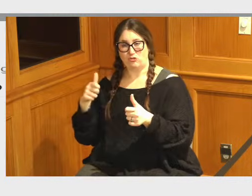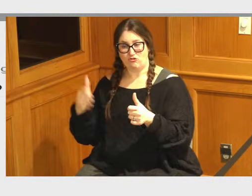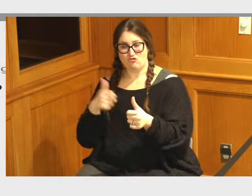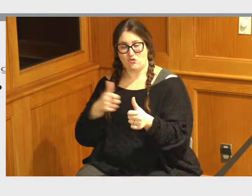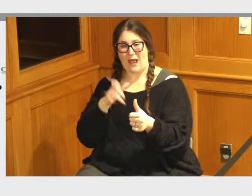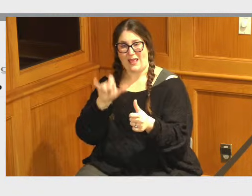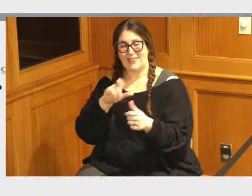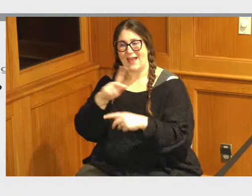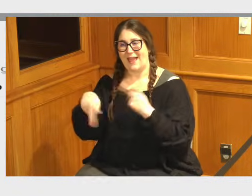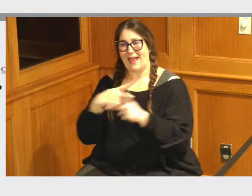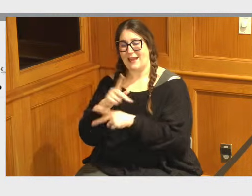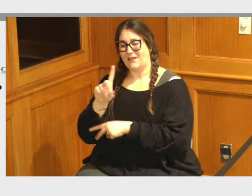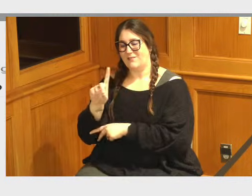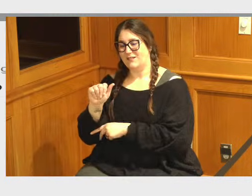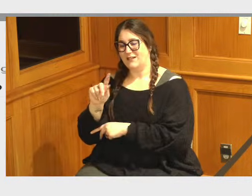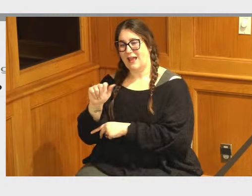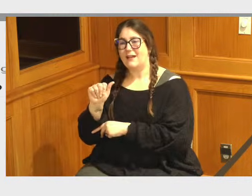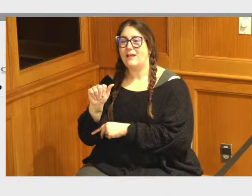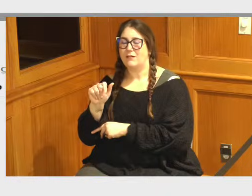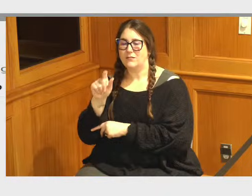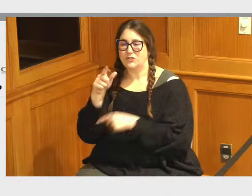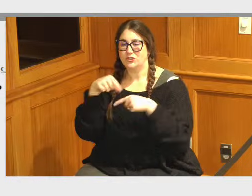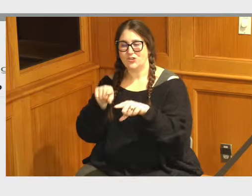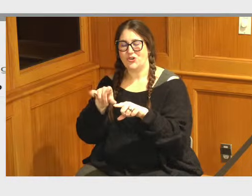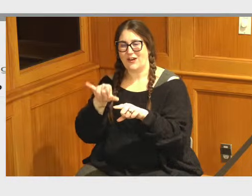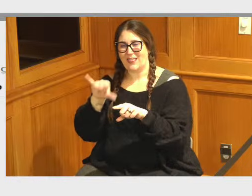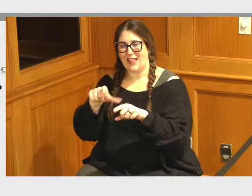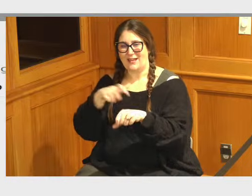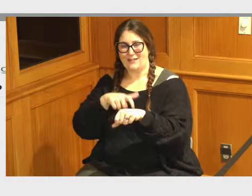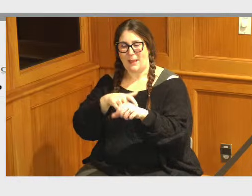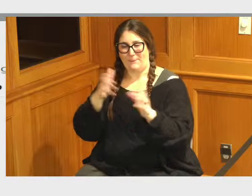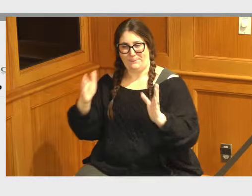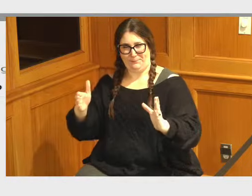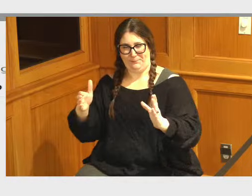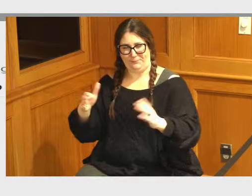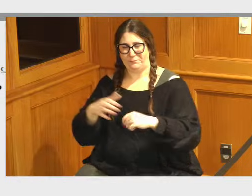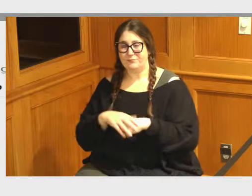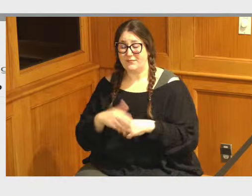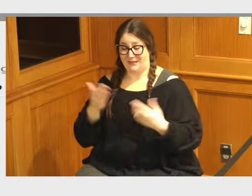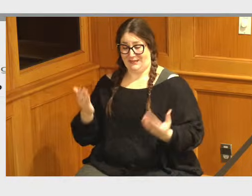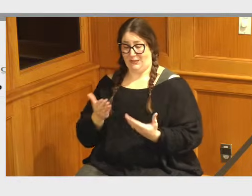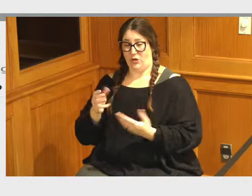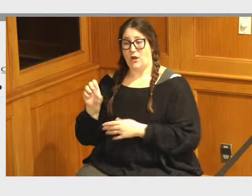dashboards are active during those time periods. Also here in southwest Ohio, given the close